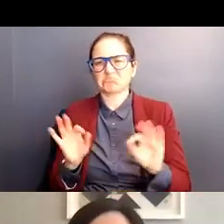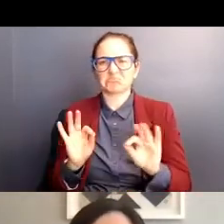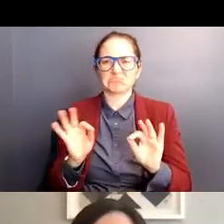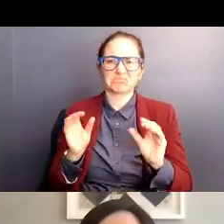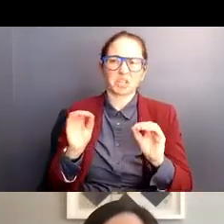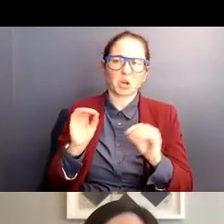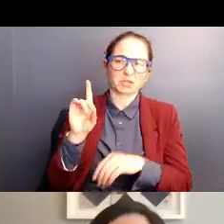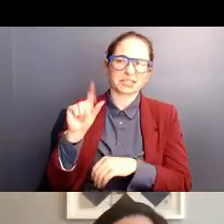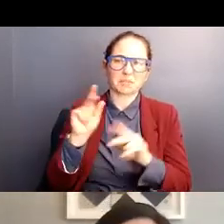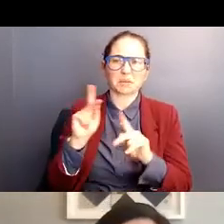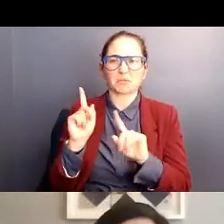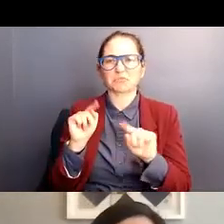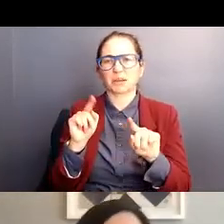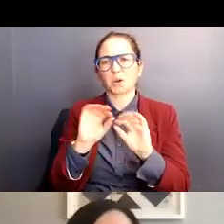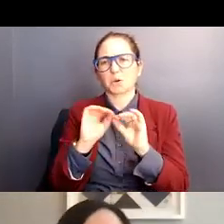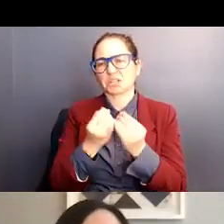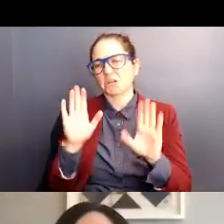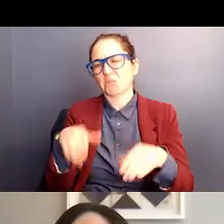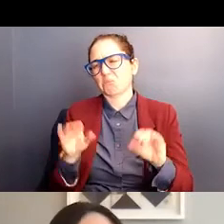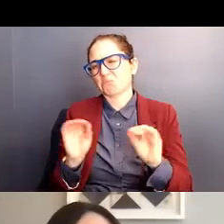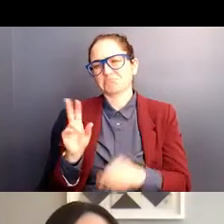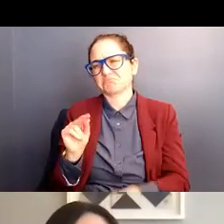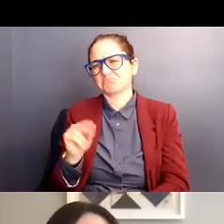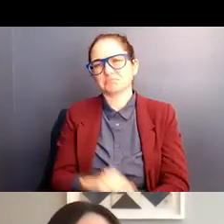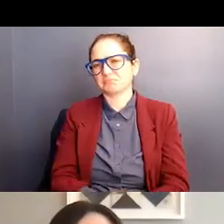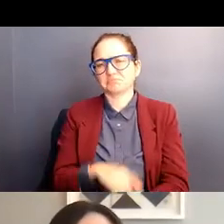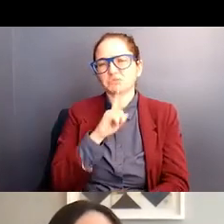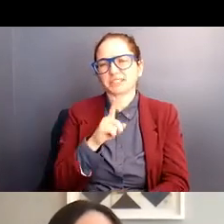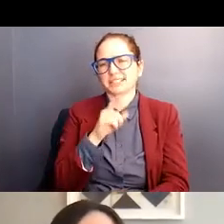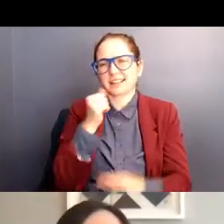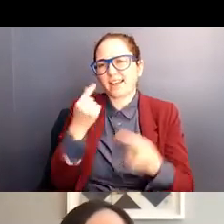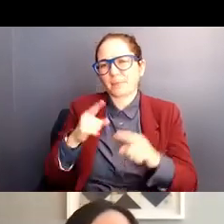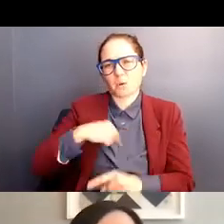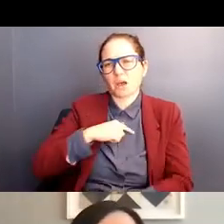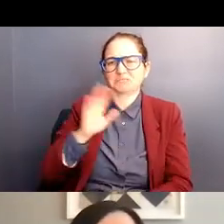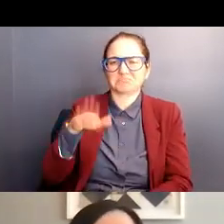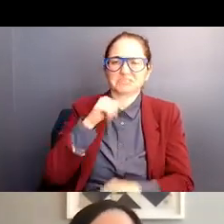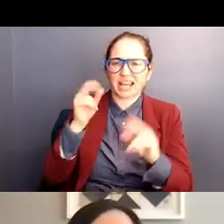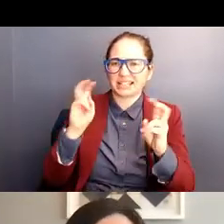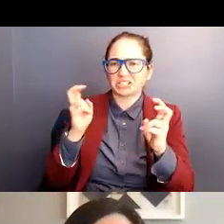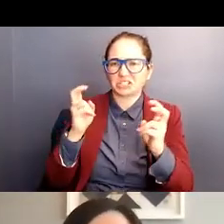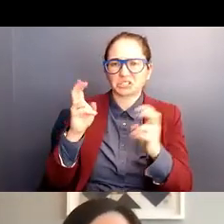come to our organization, this isn't an issue for us. Nearly one